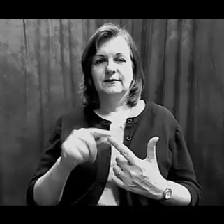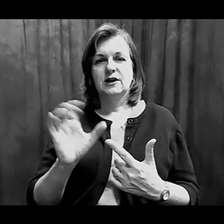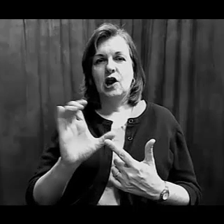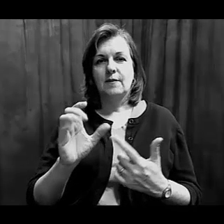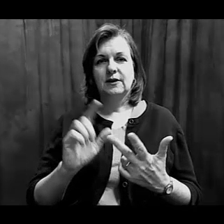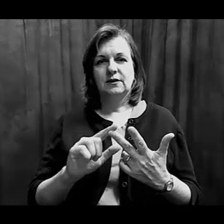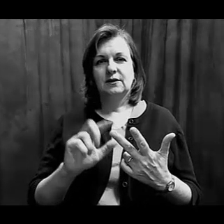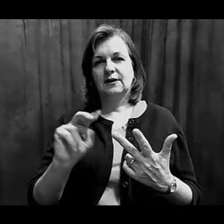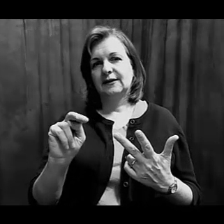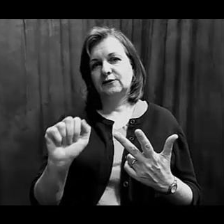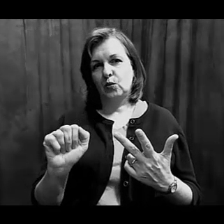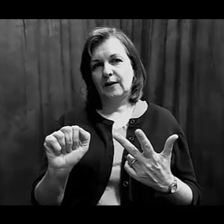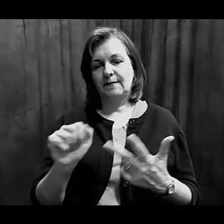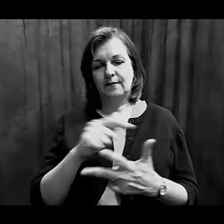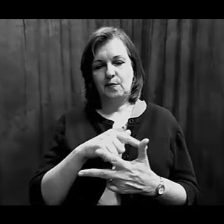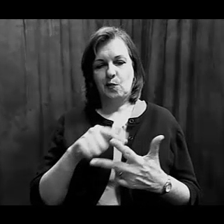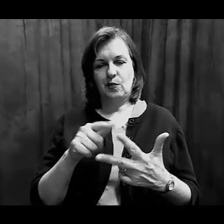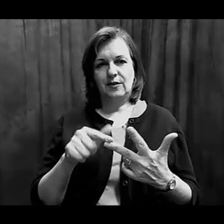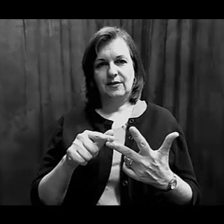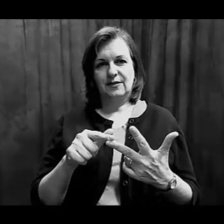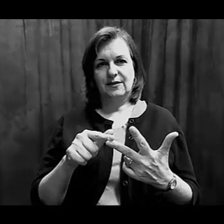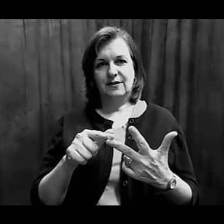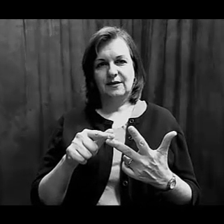for hydrogen , carbon, and sodium